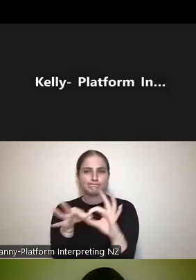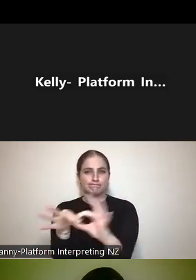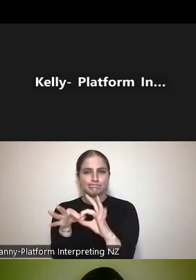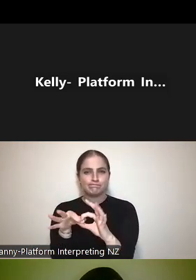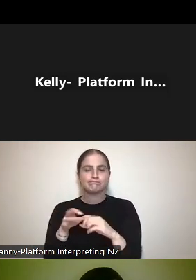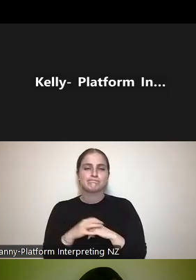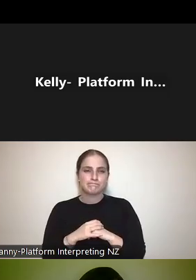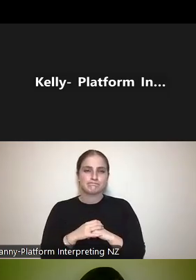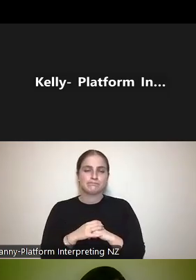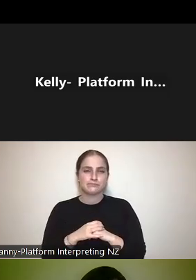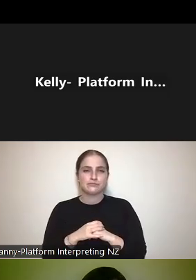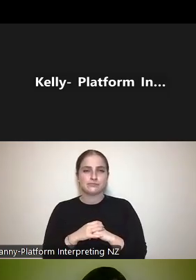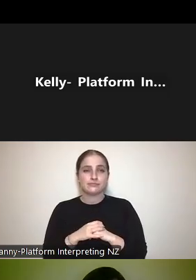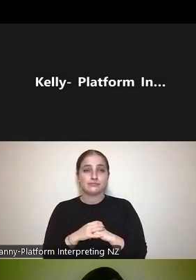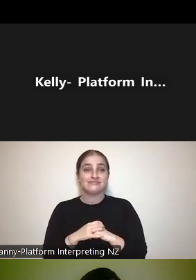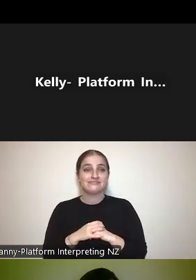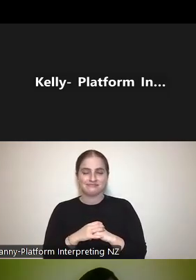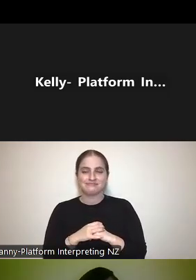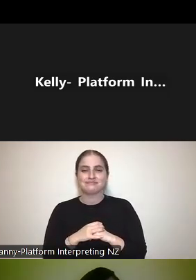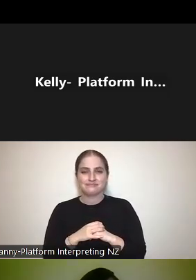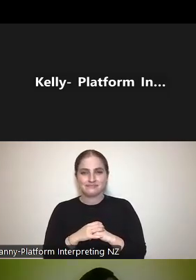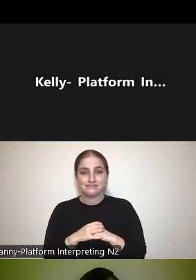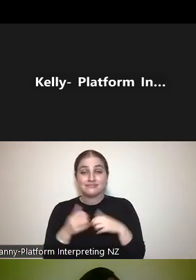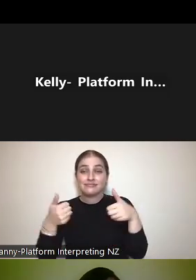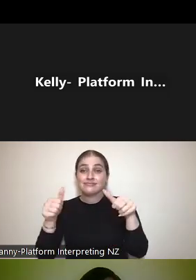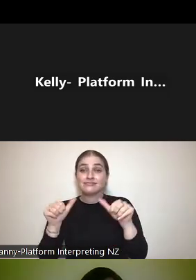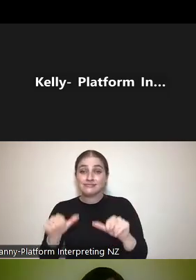Okay, so this next section that we'll jump into is all